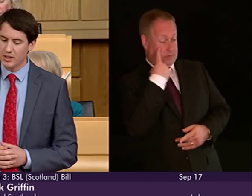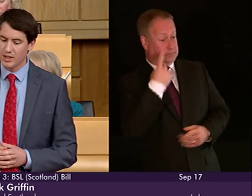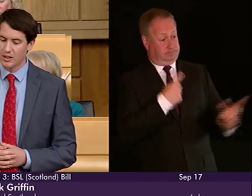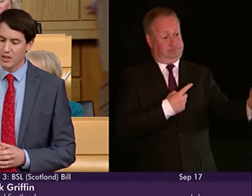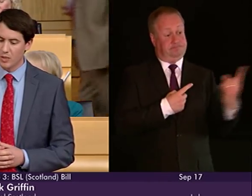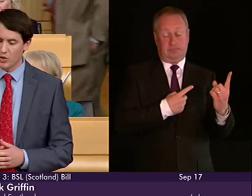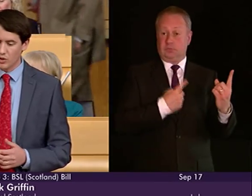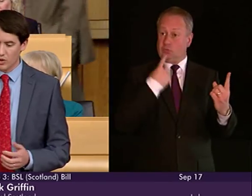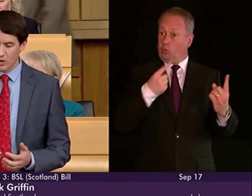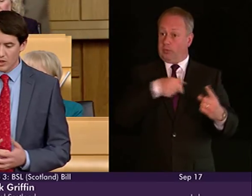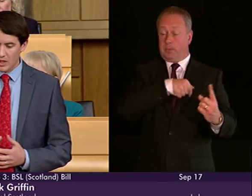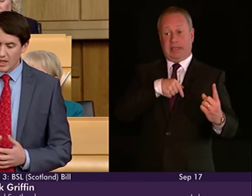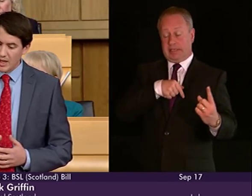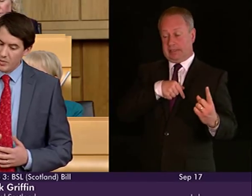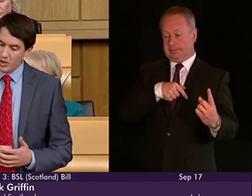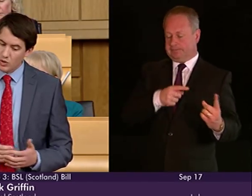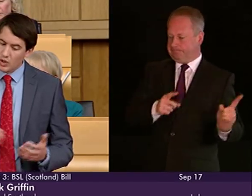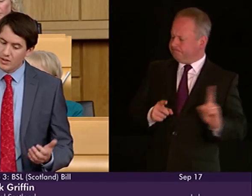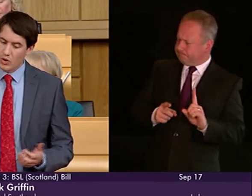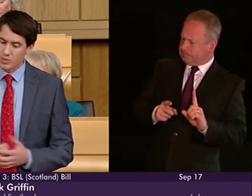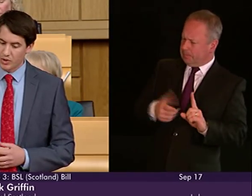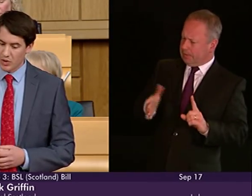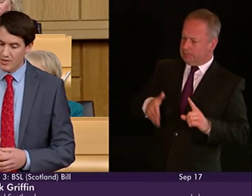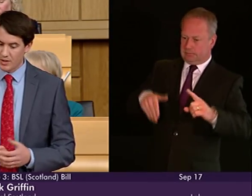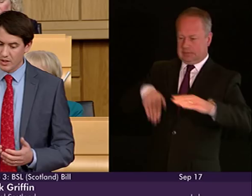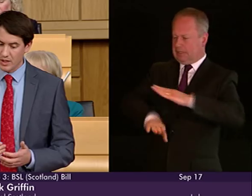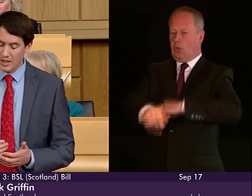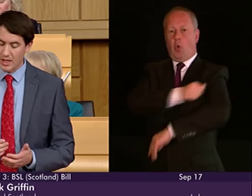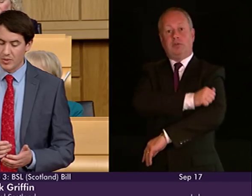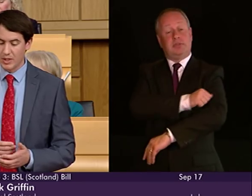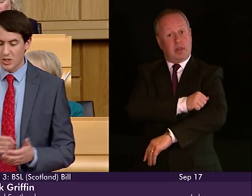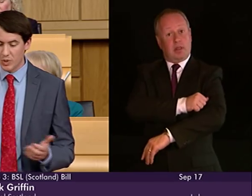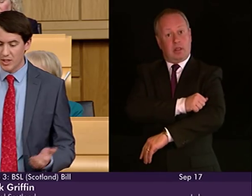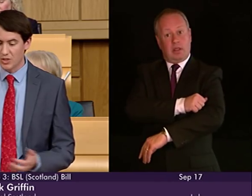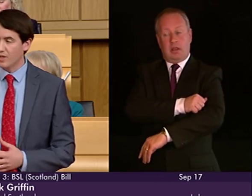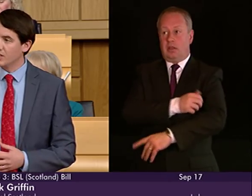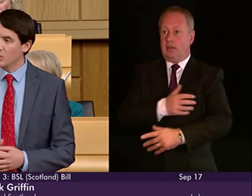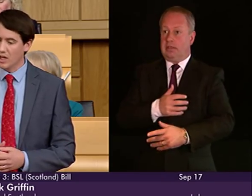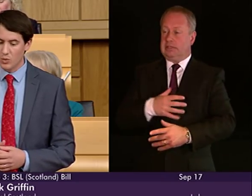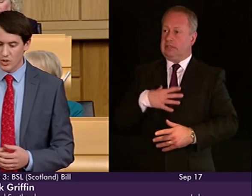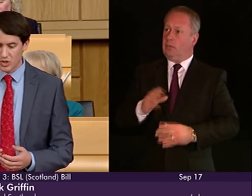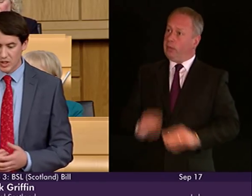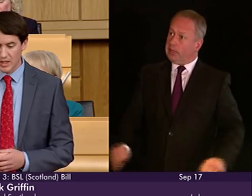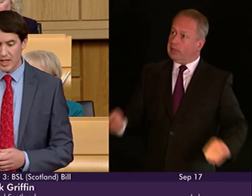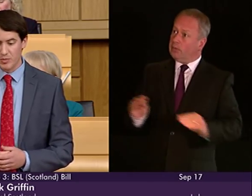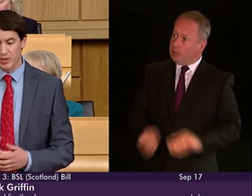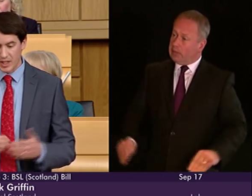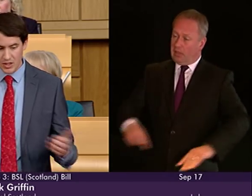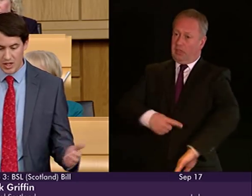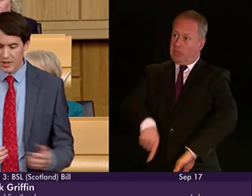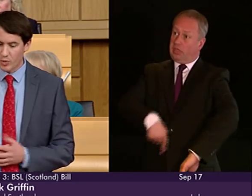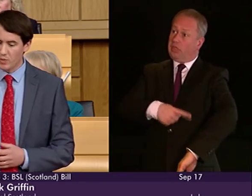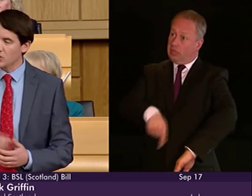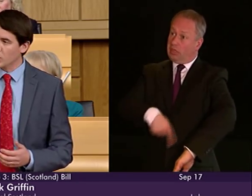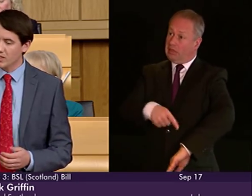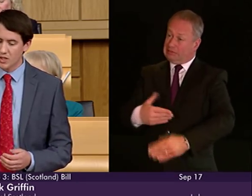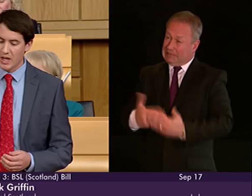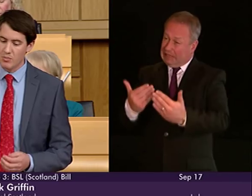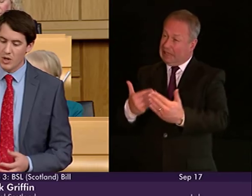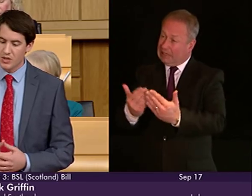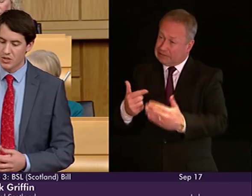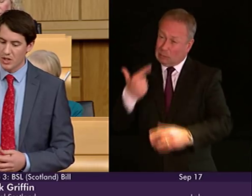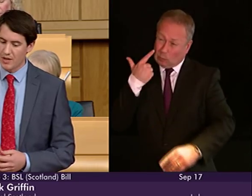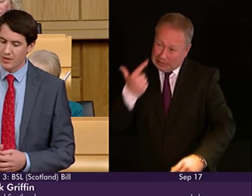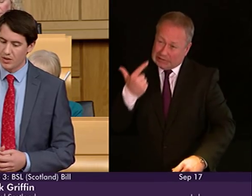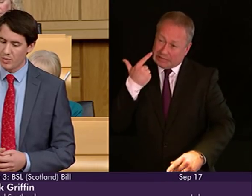committee about going into hospital and having to wait hours, days, weeks and months after